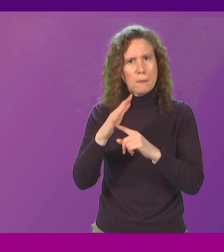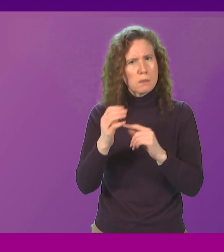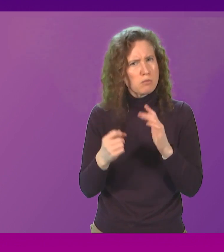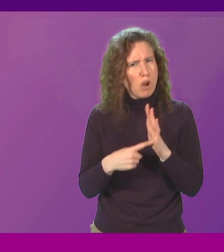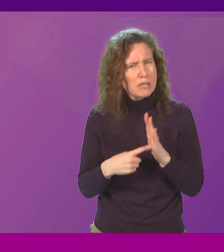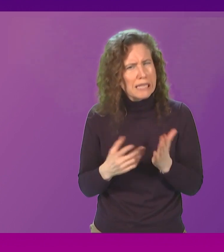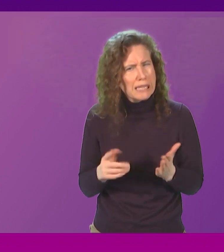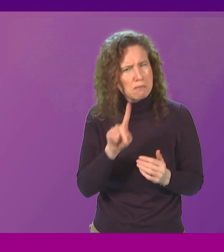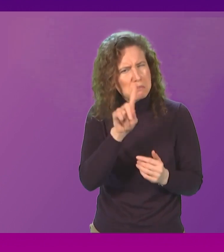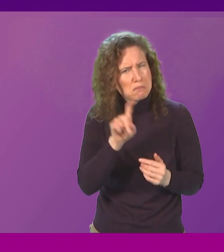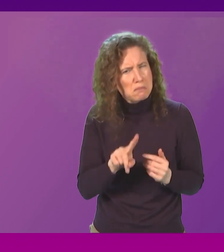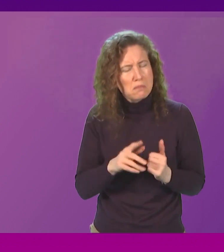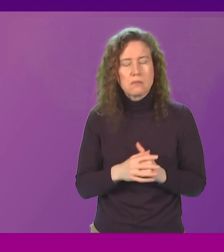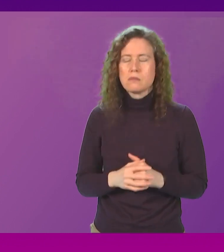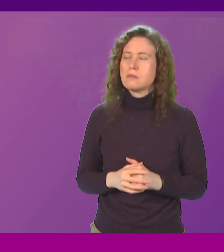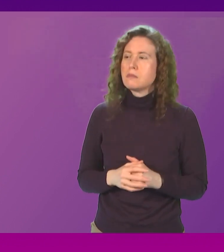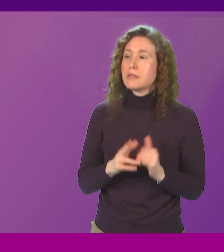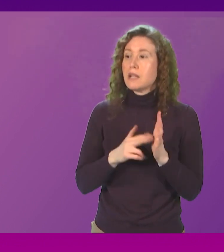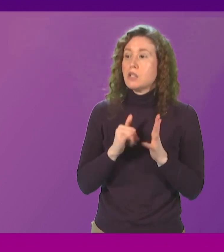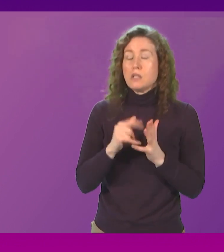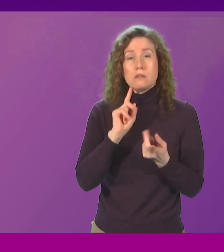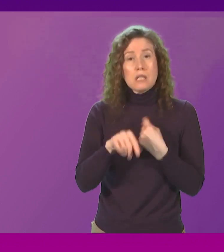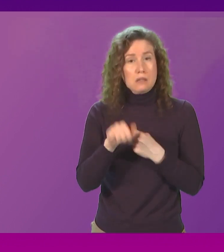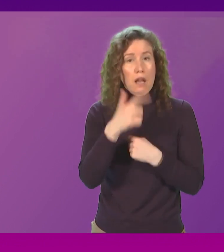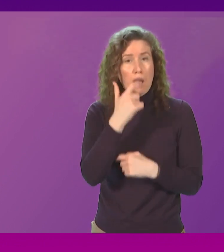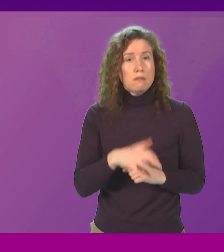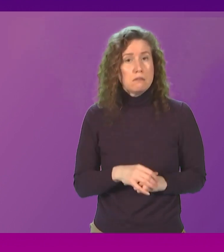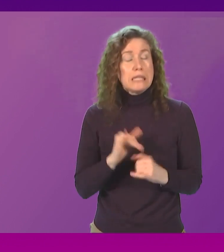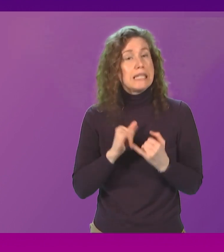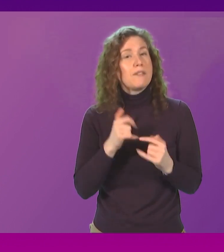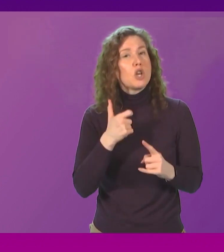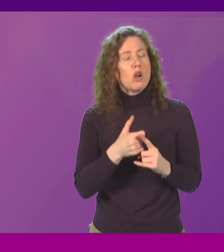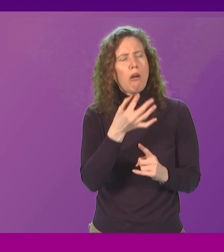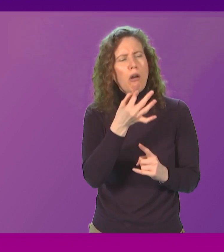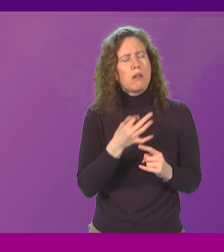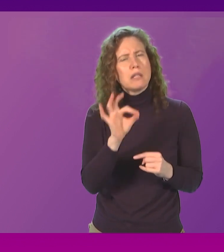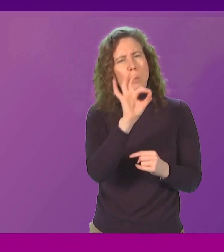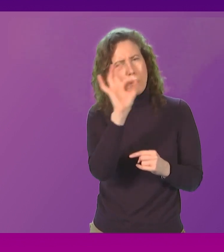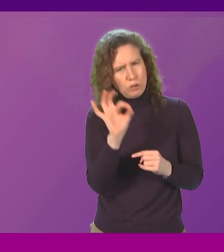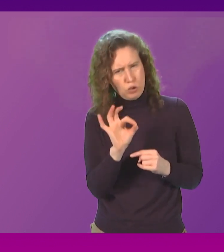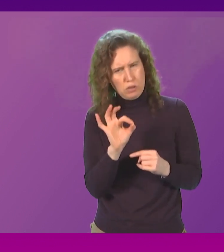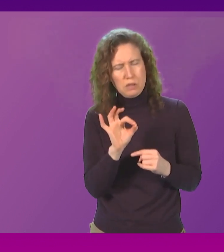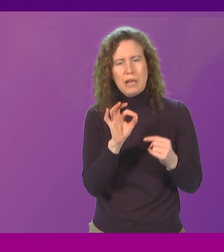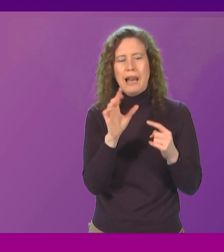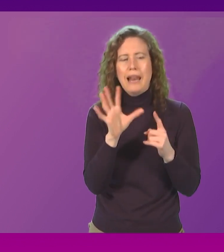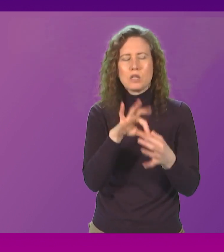Yes, I can. In his initial question, Stephen Kerr asked me about “outcomes”; I have just checked